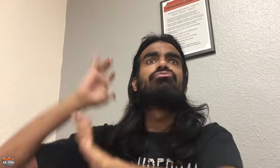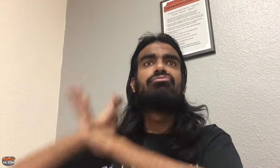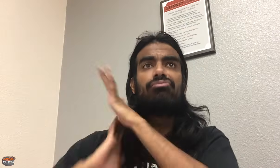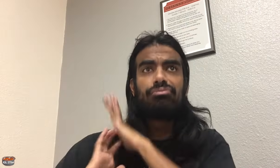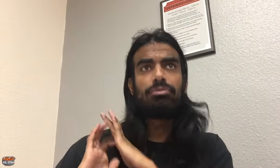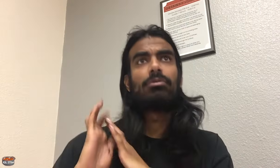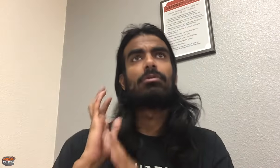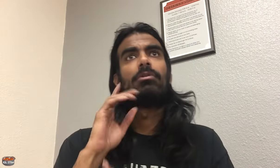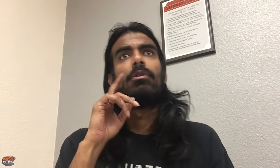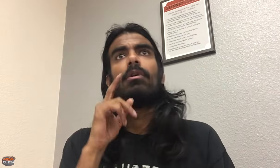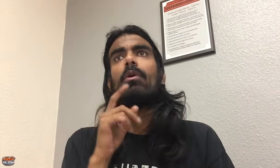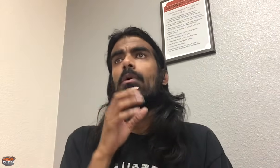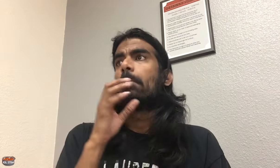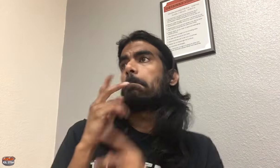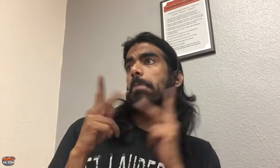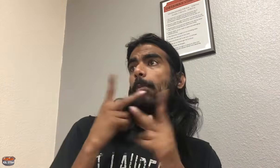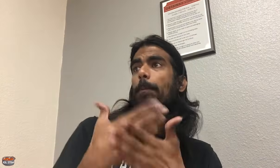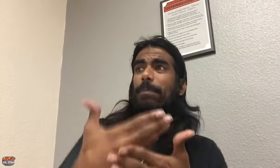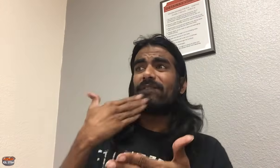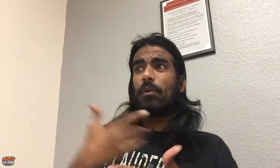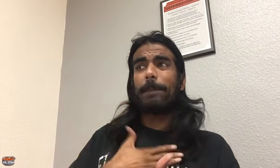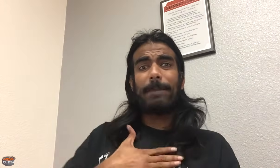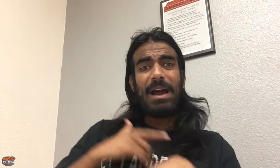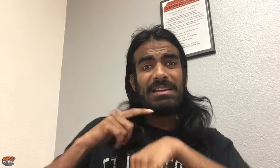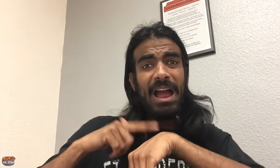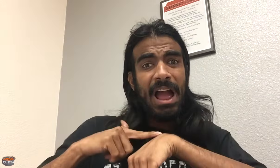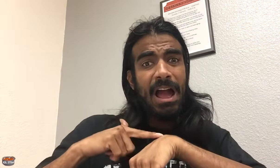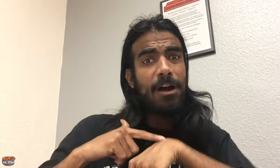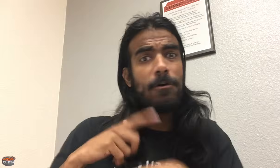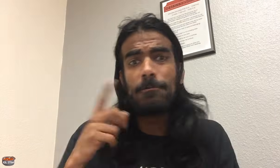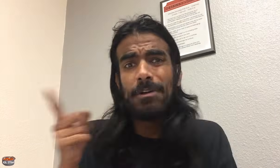the process easier. If you think back to the time